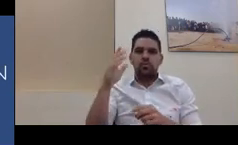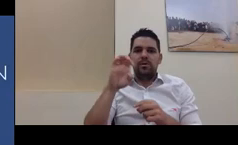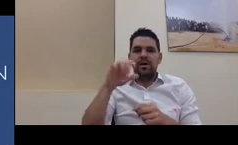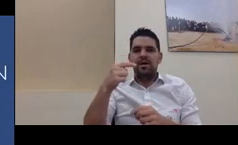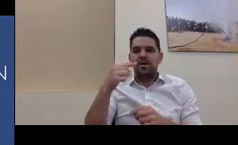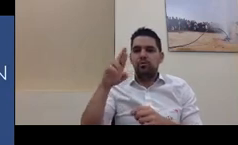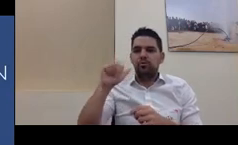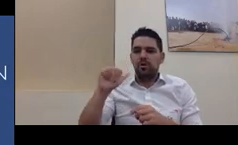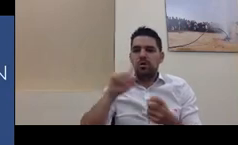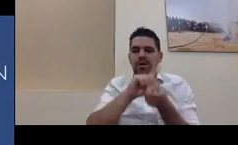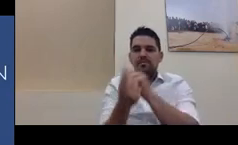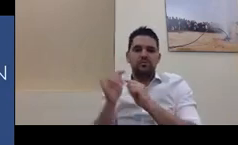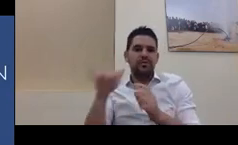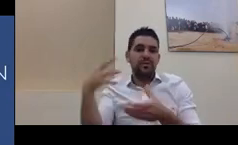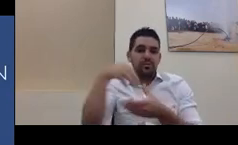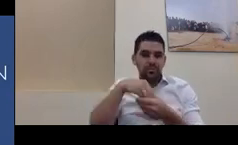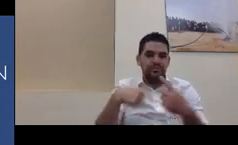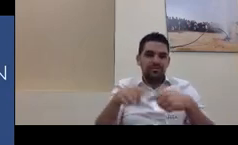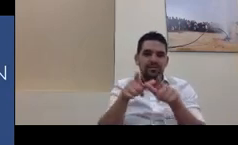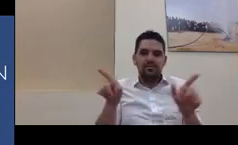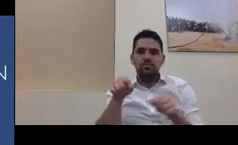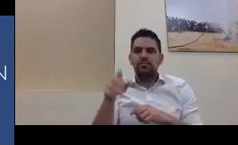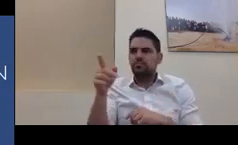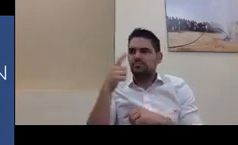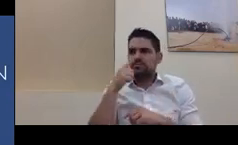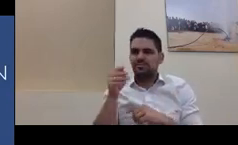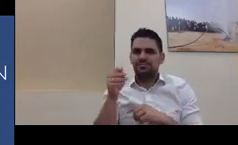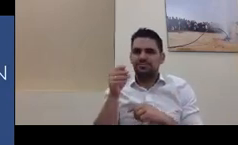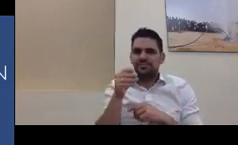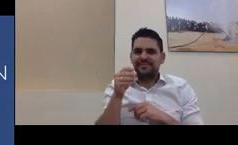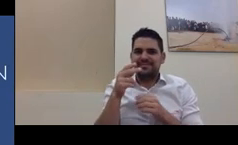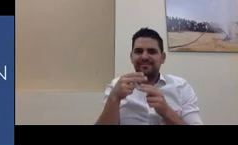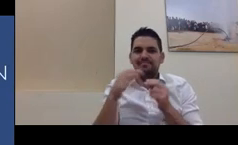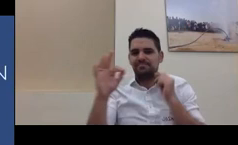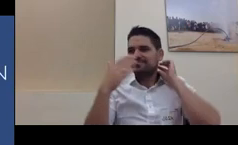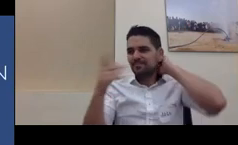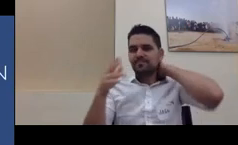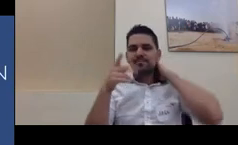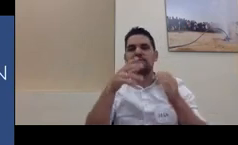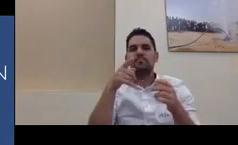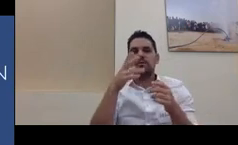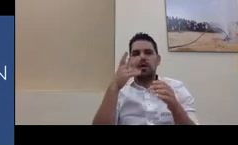The first known EGRA adaptation that includes sign language. Would you mind moving to the, oh perfect.